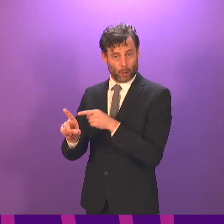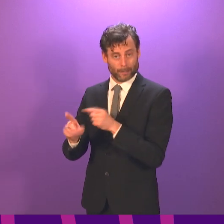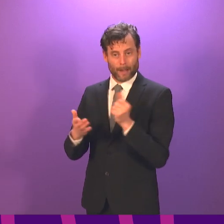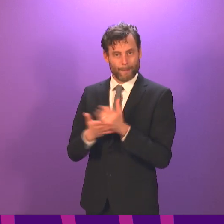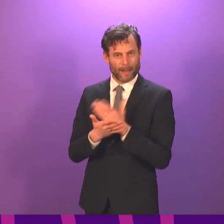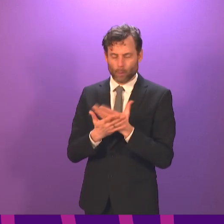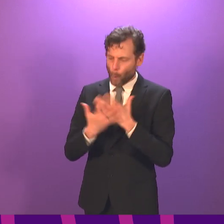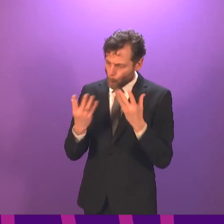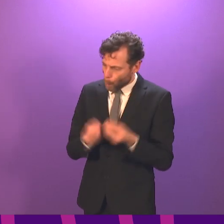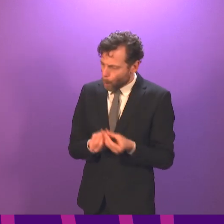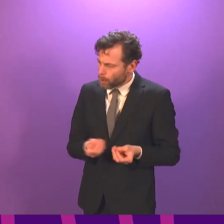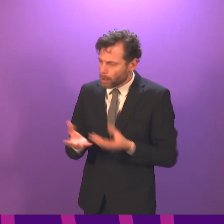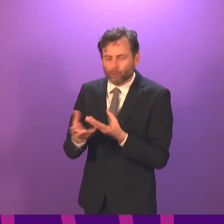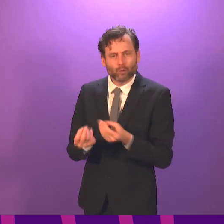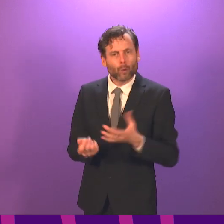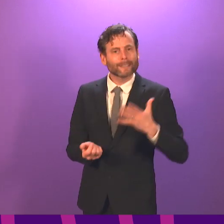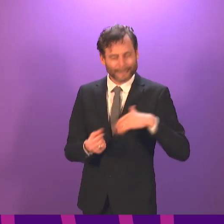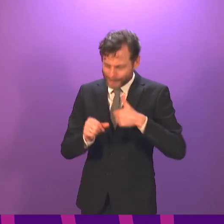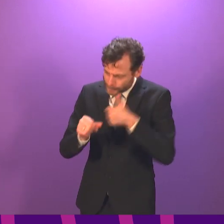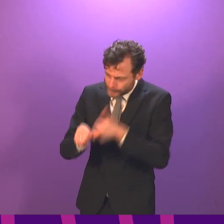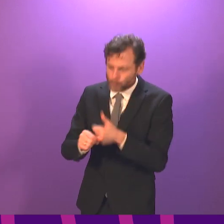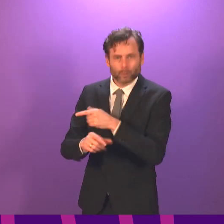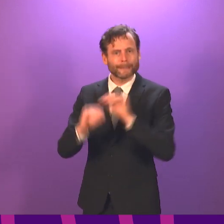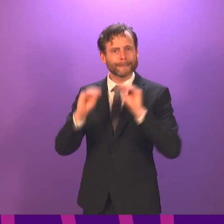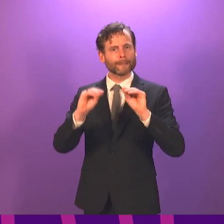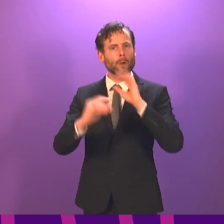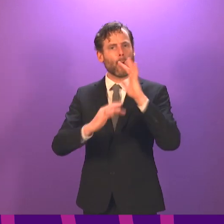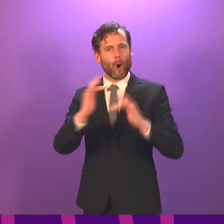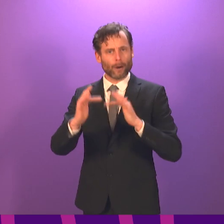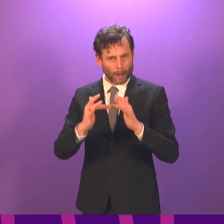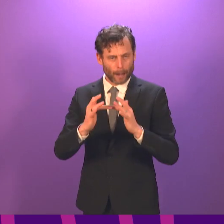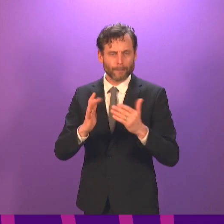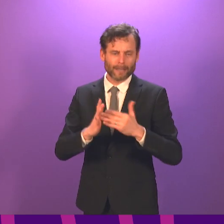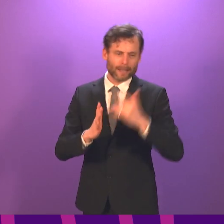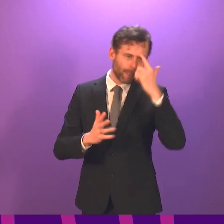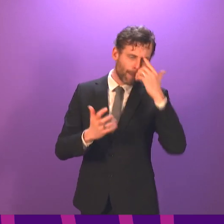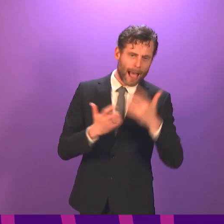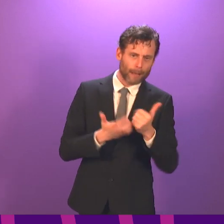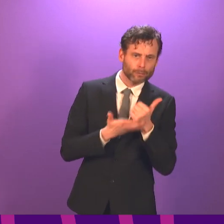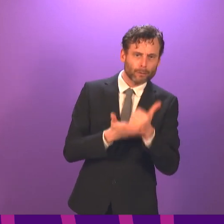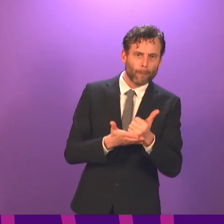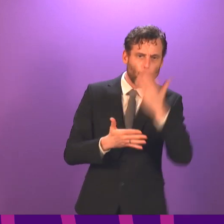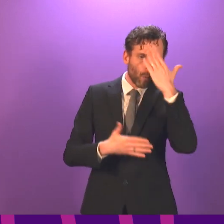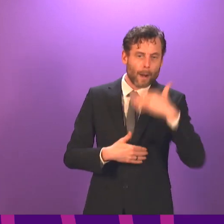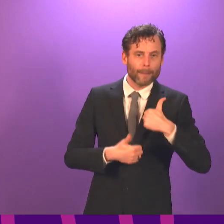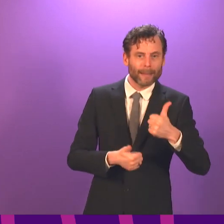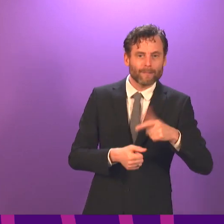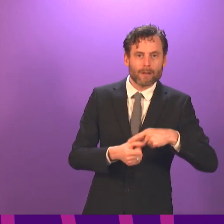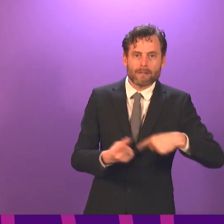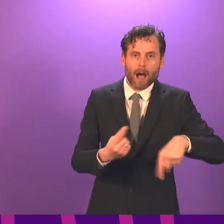and we will work with local authorities to support young people’s wellbeing in other ways, for example by providing more opportunities for outdoor learning.